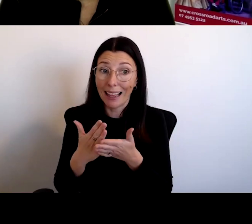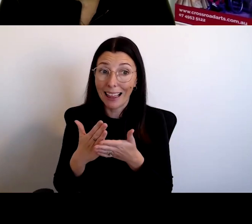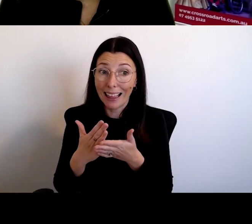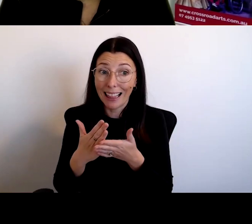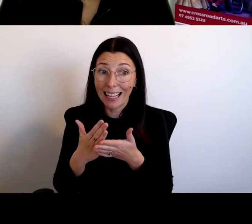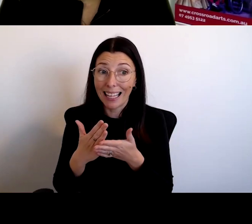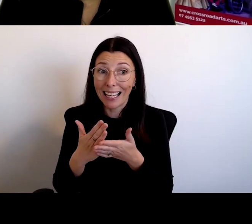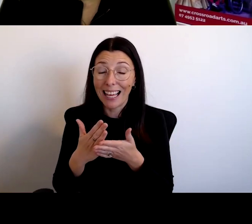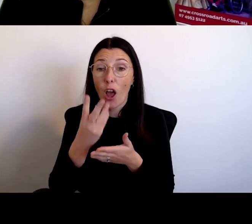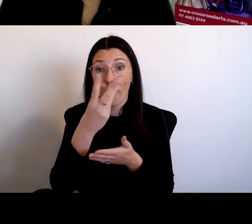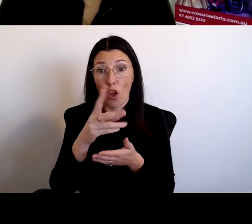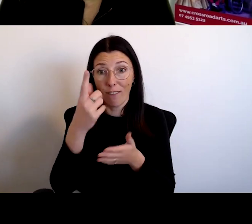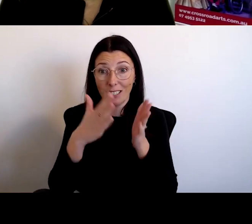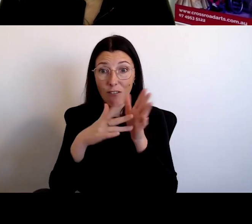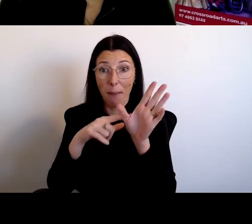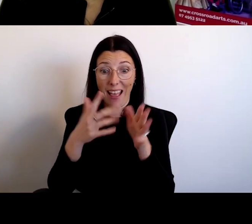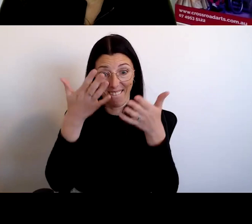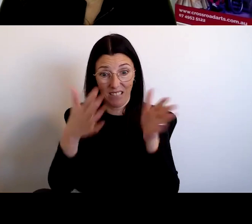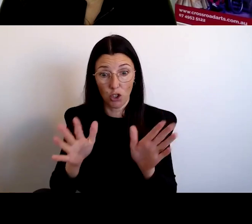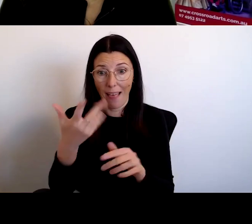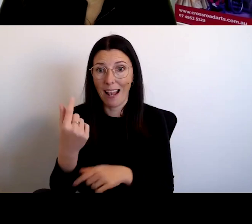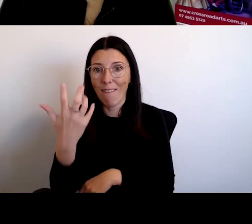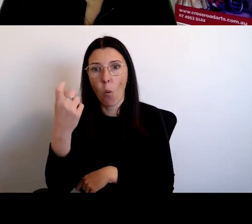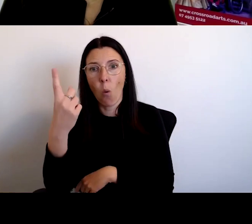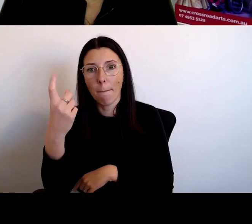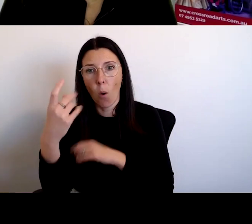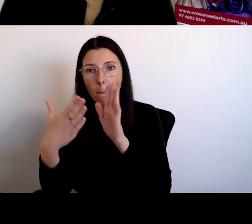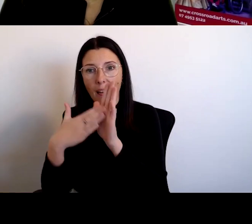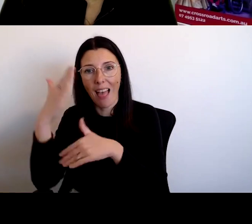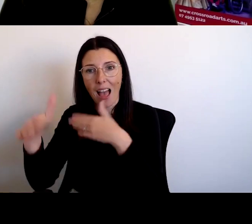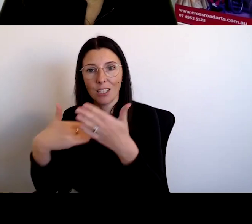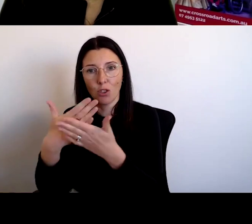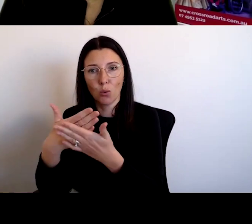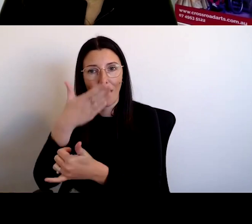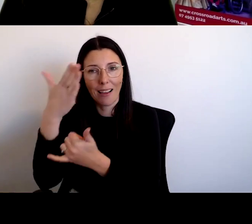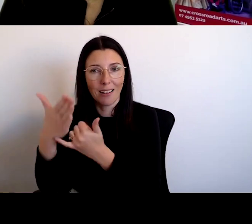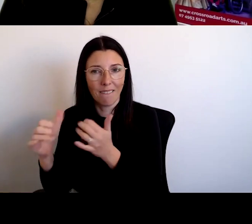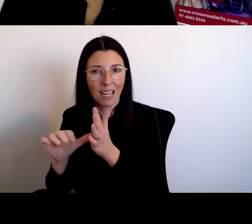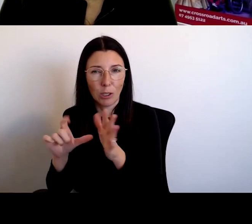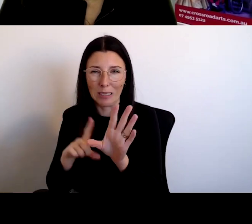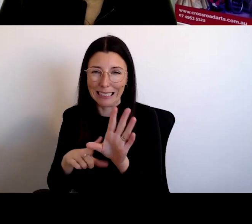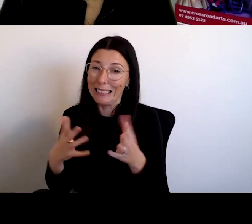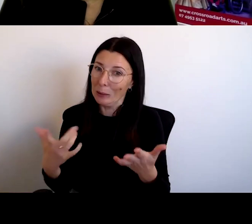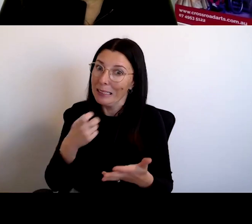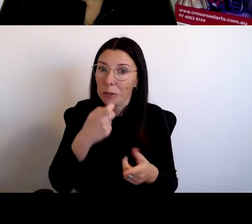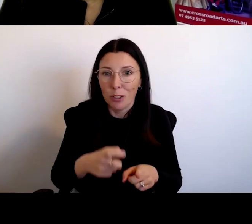year. Which makes it a little tricky. But in doing that, we looked at our funding